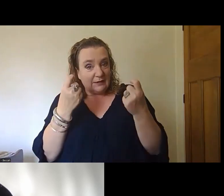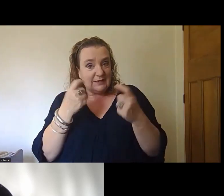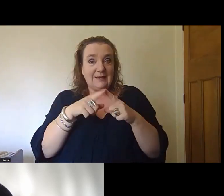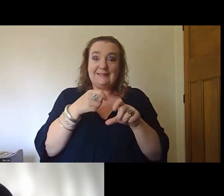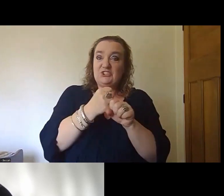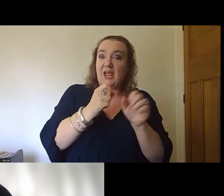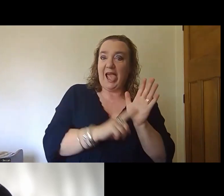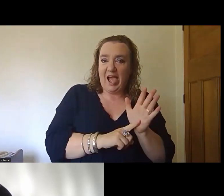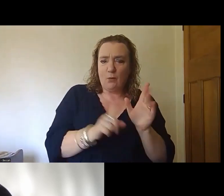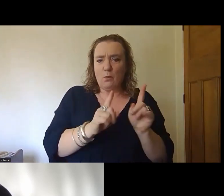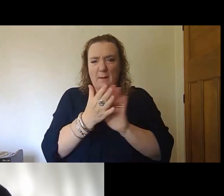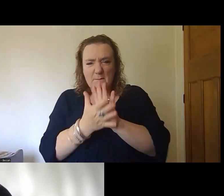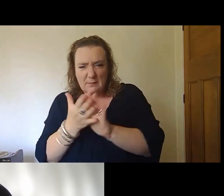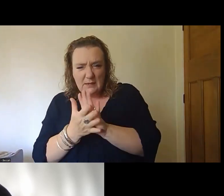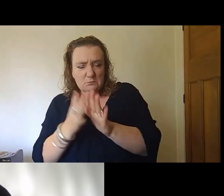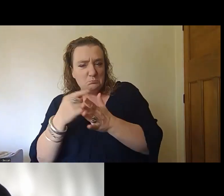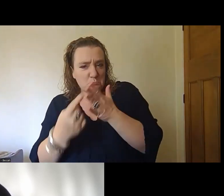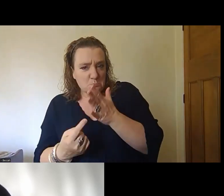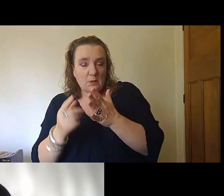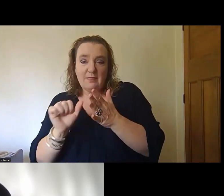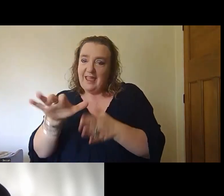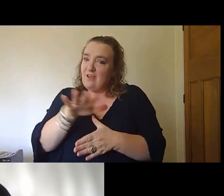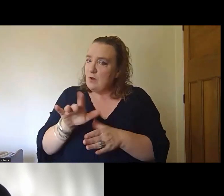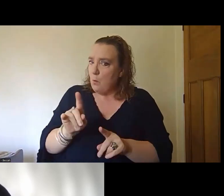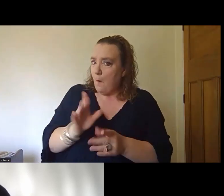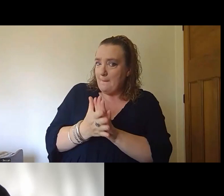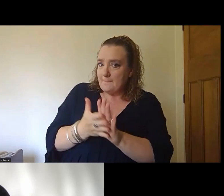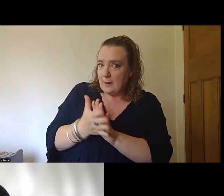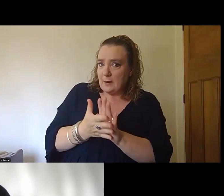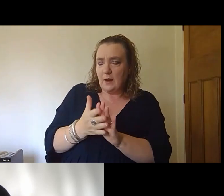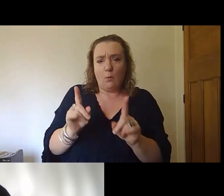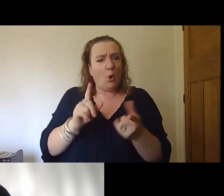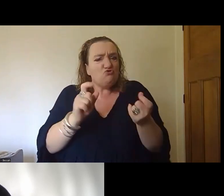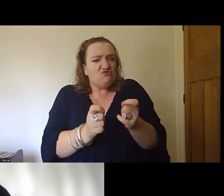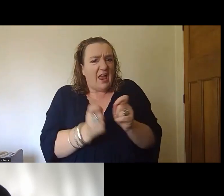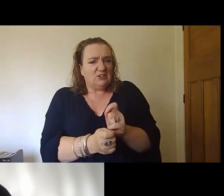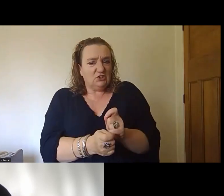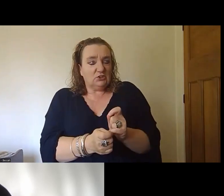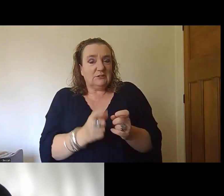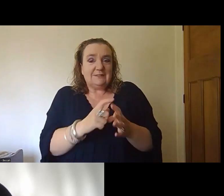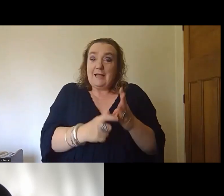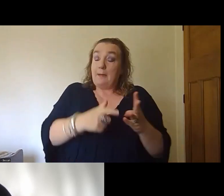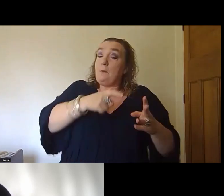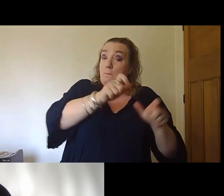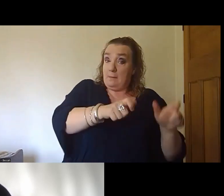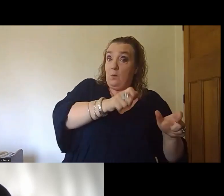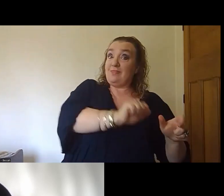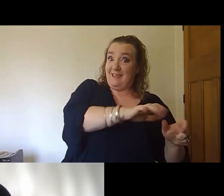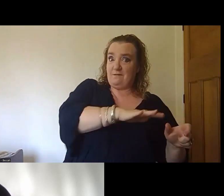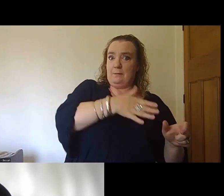unpacking EGL and what that could mean in their region, and what changes do disabled people and families want to see in that, you know,